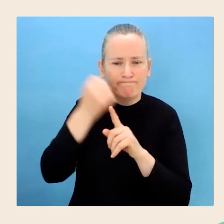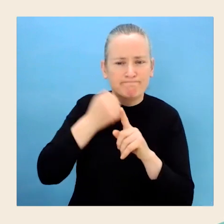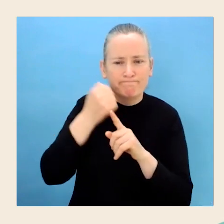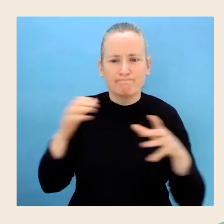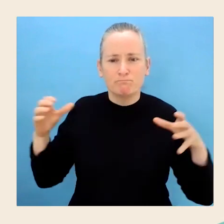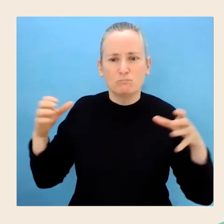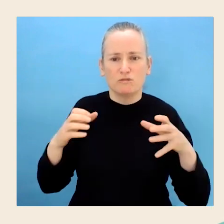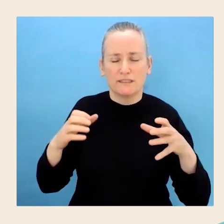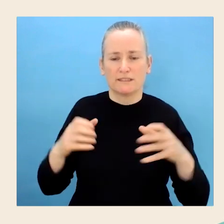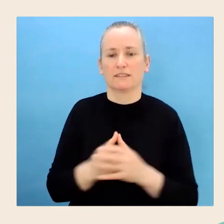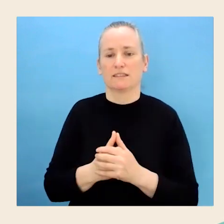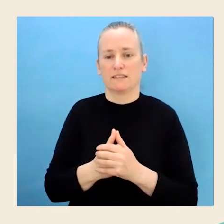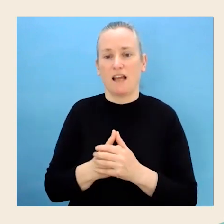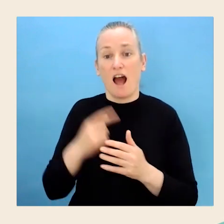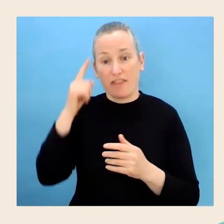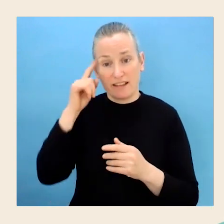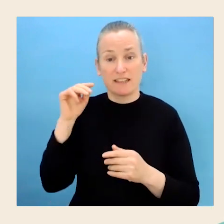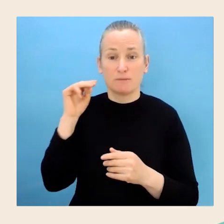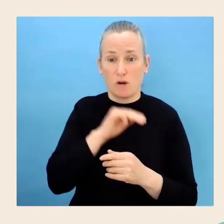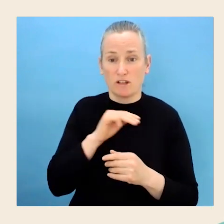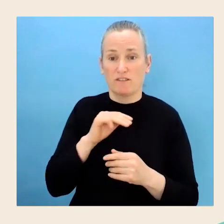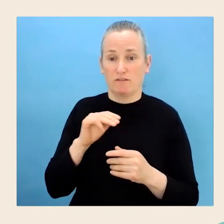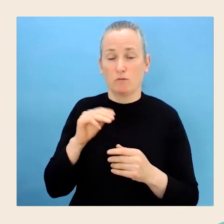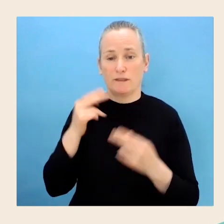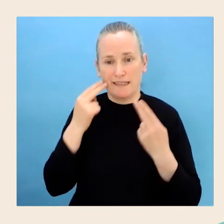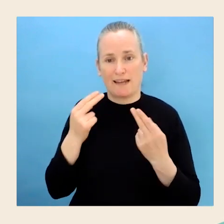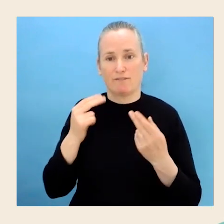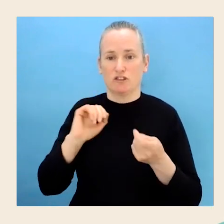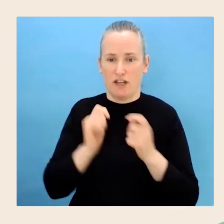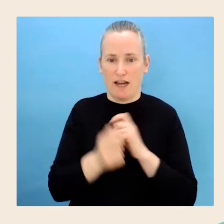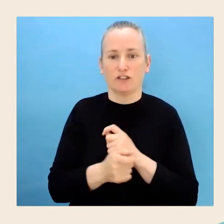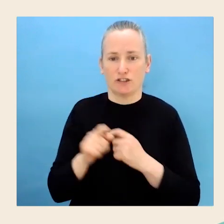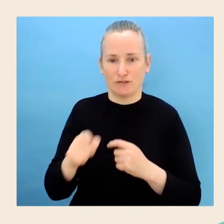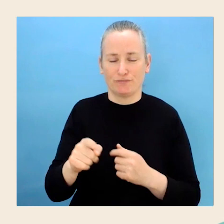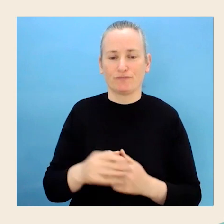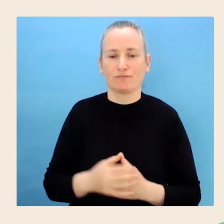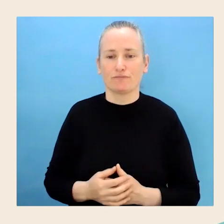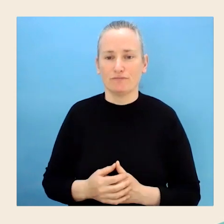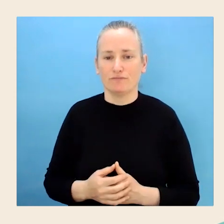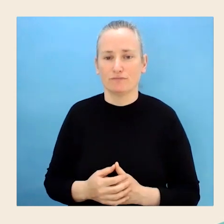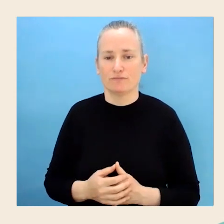in order for change to happen. And it's been done throughout time,